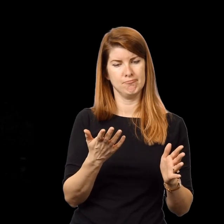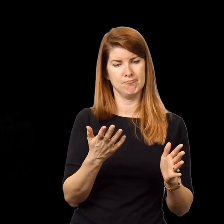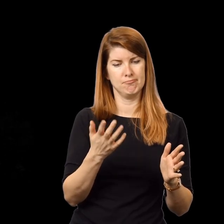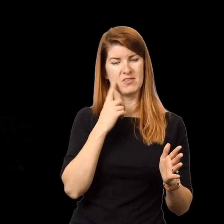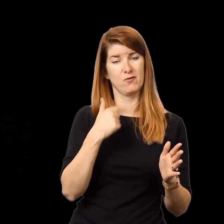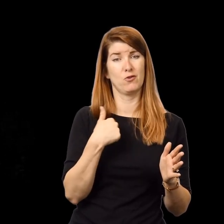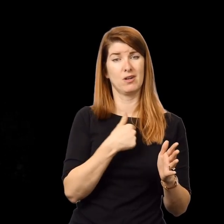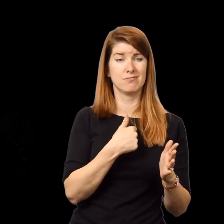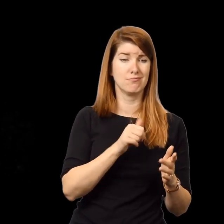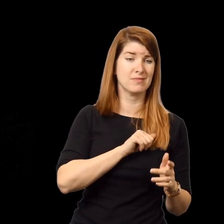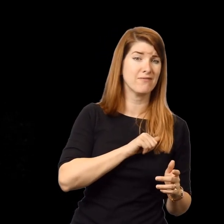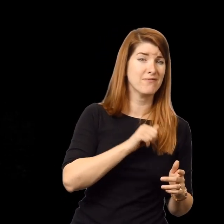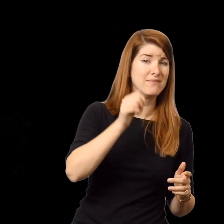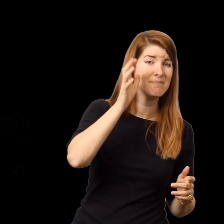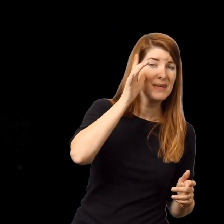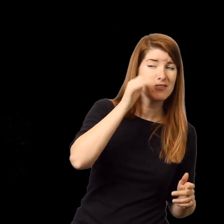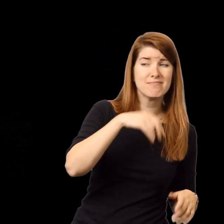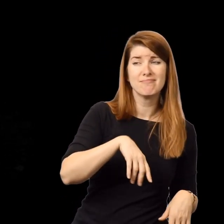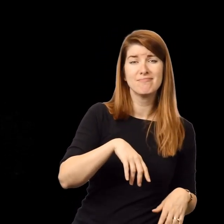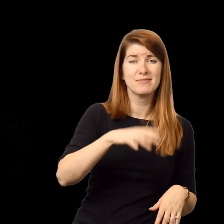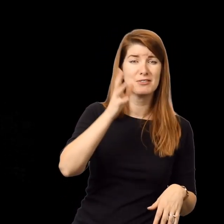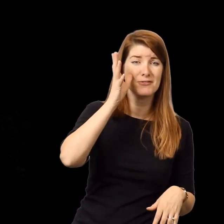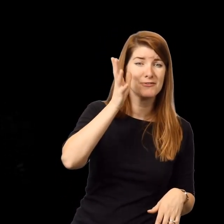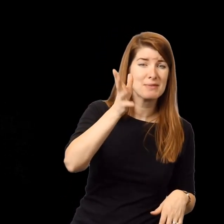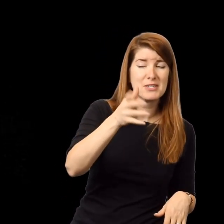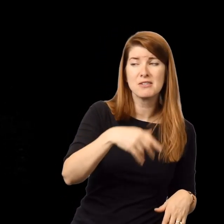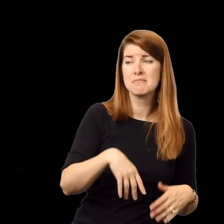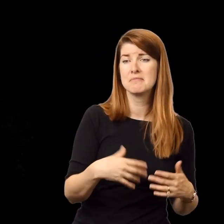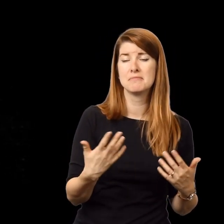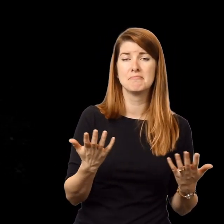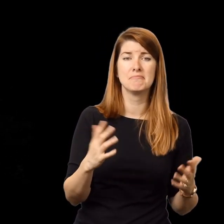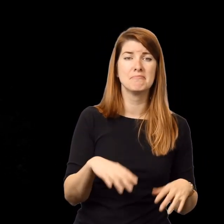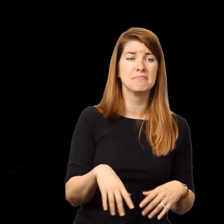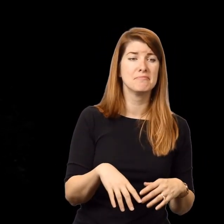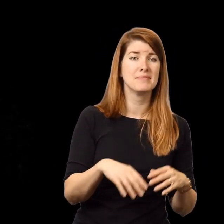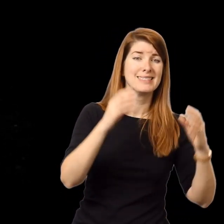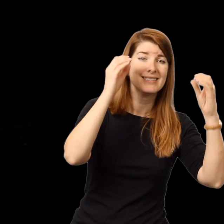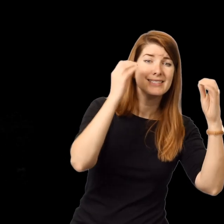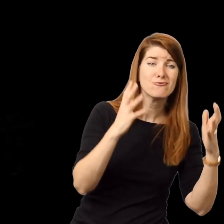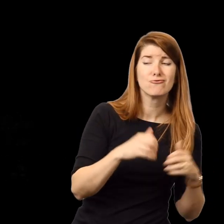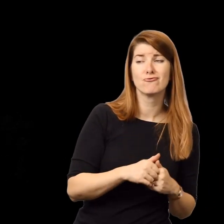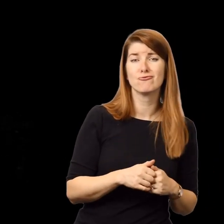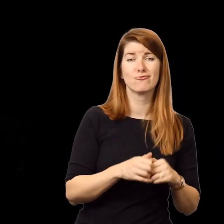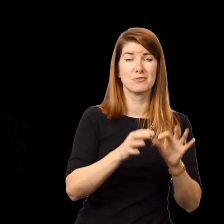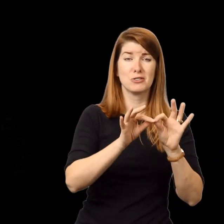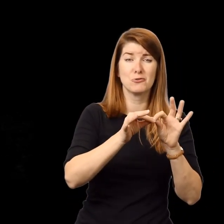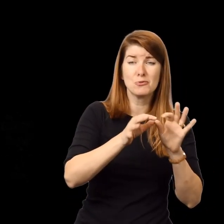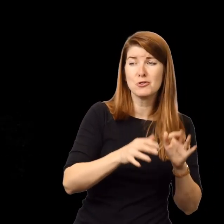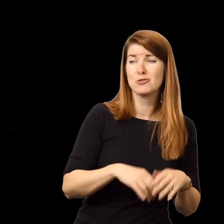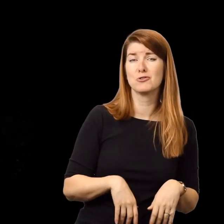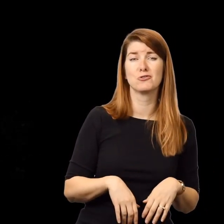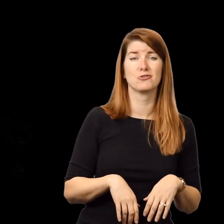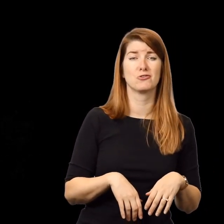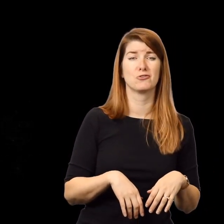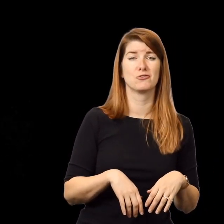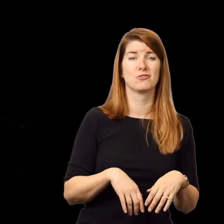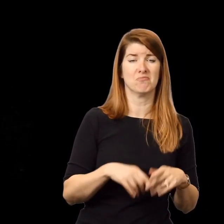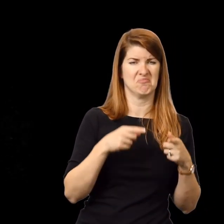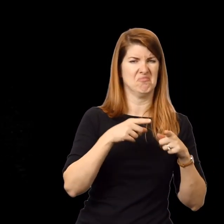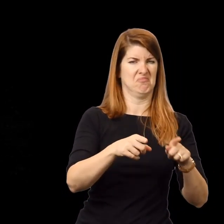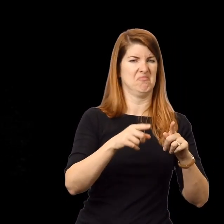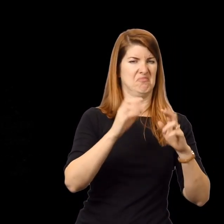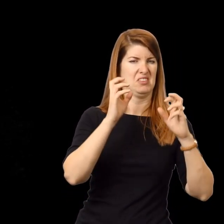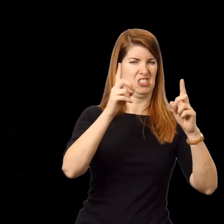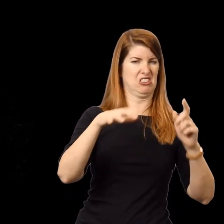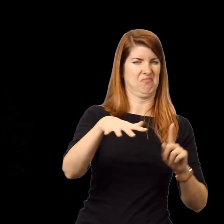for those of us who are parents, grandparents, teachers, interpreters in educational settings,